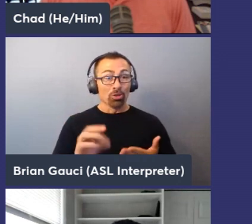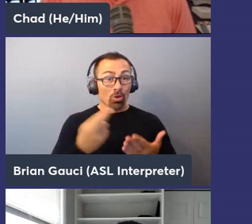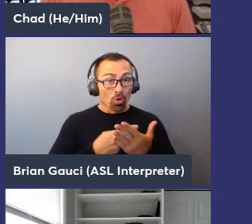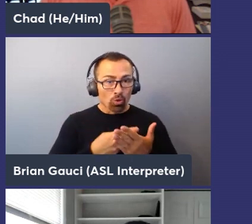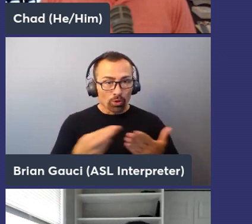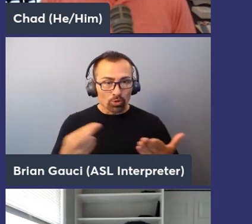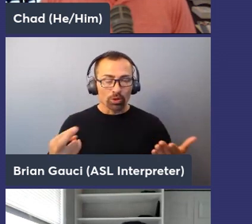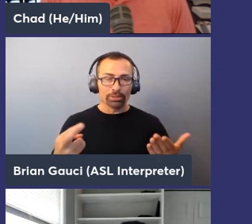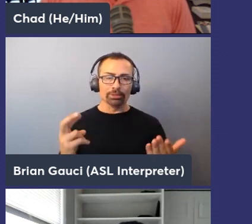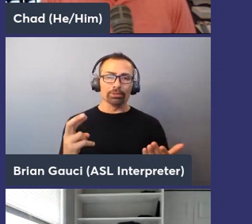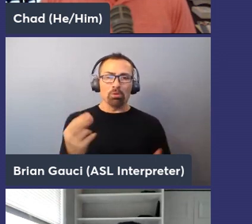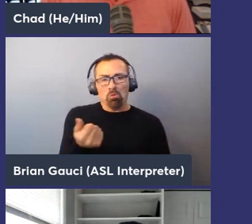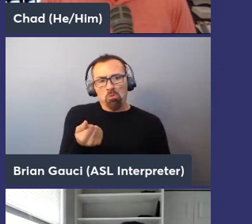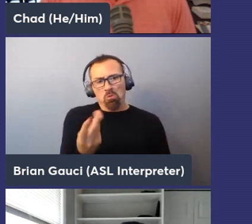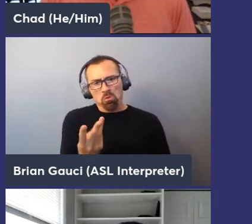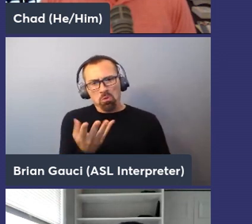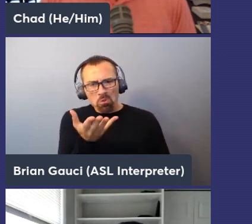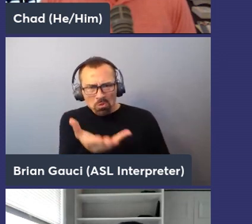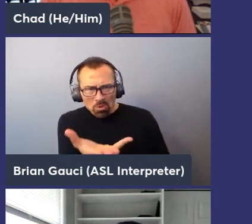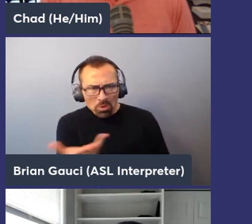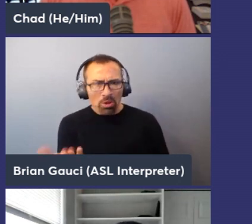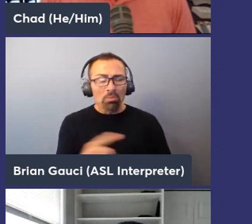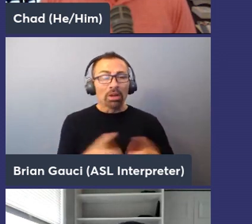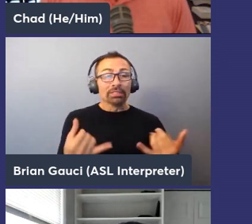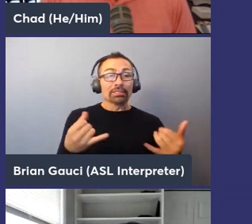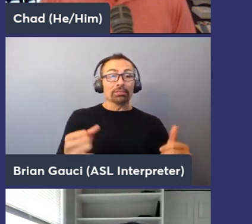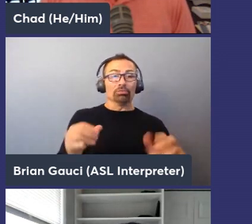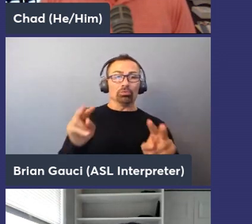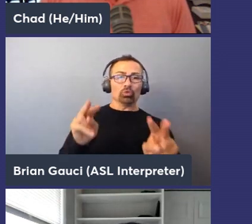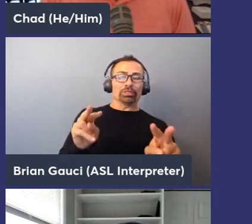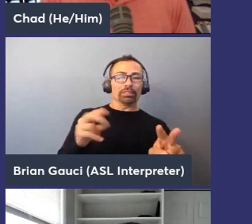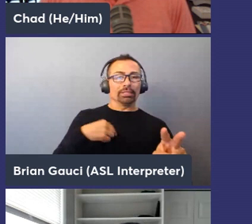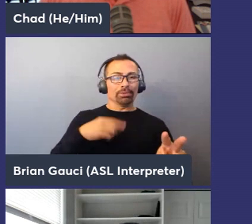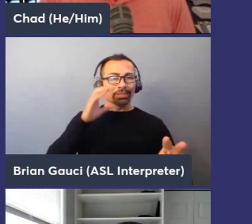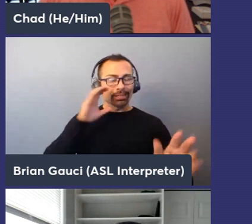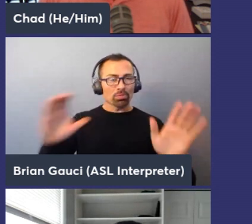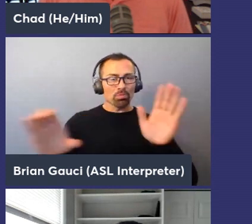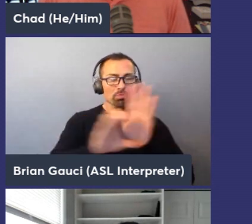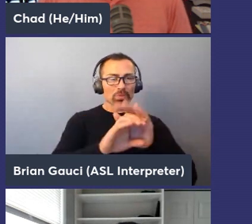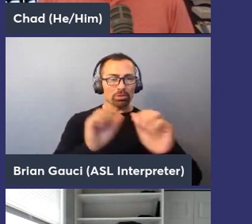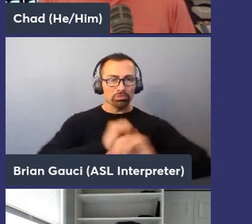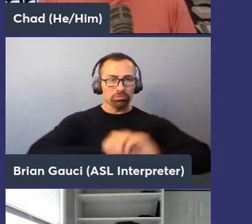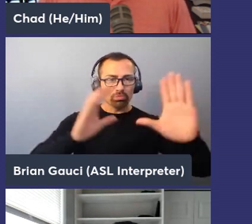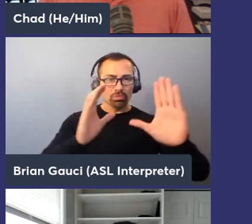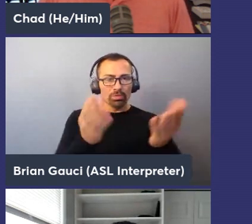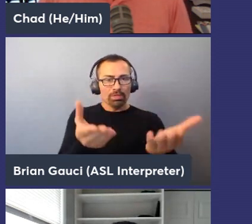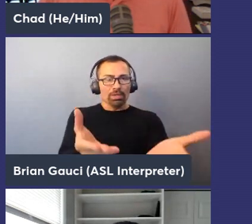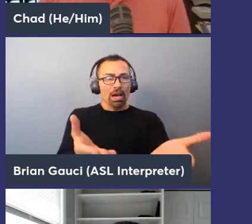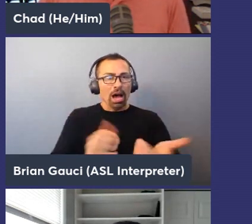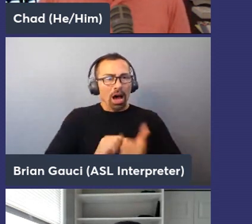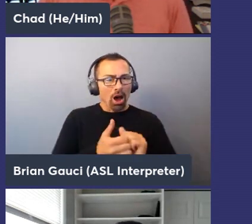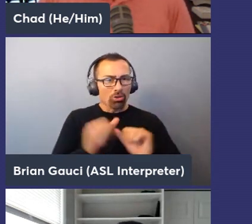but you can start to see how even just with this visual, this ability to query these things and look at them visually,